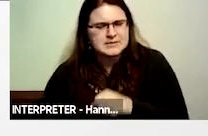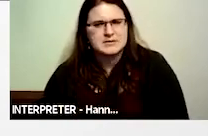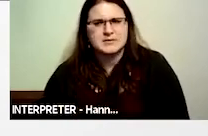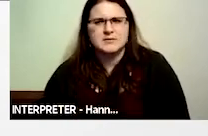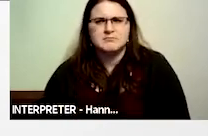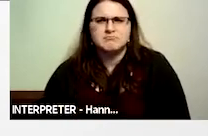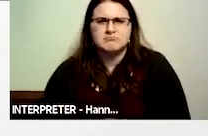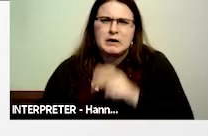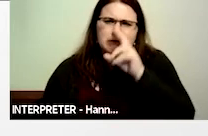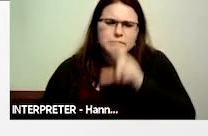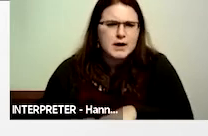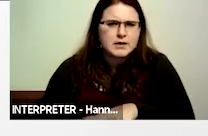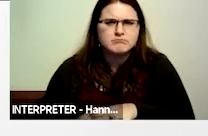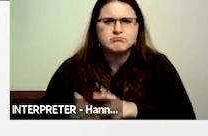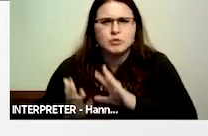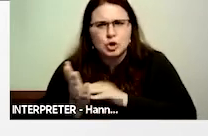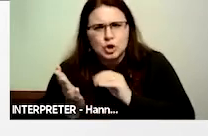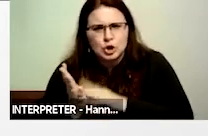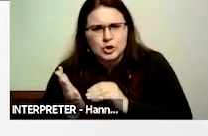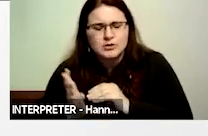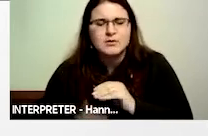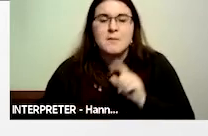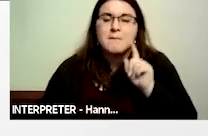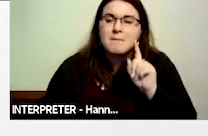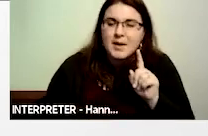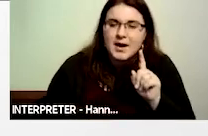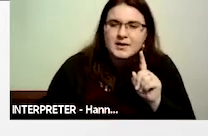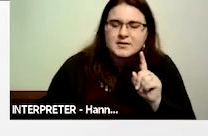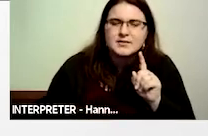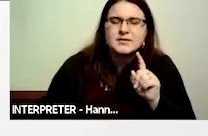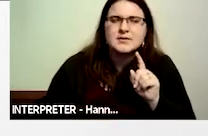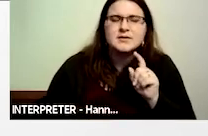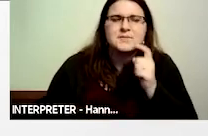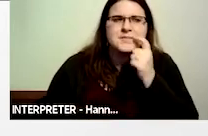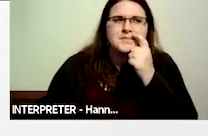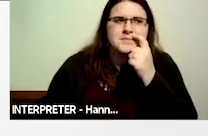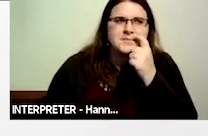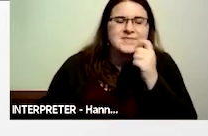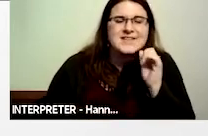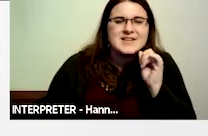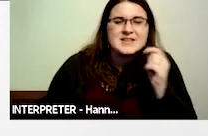Jake Tognetti (RIT Student): But on a different coin something like Tech Talk. For example,